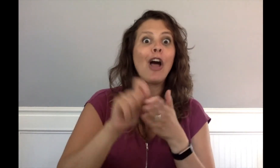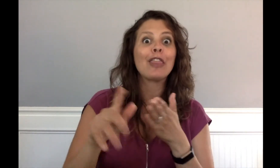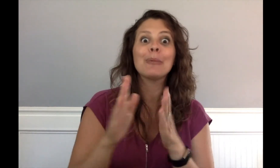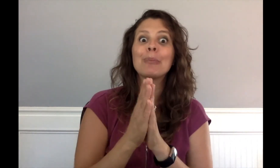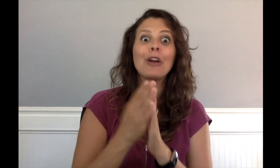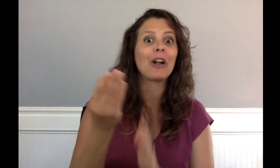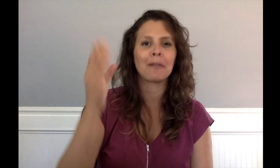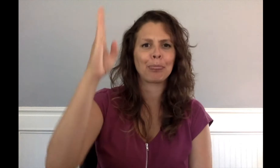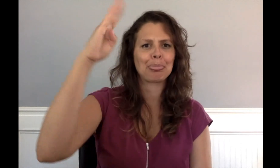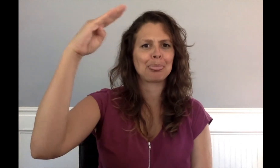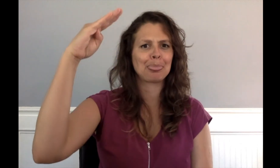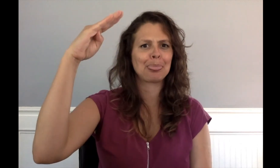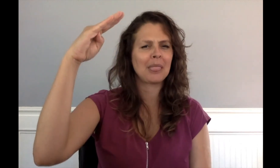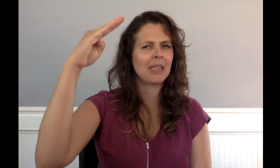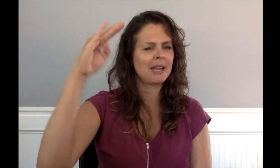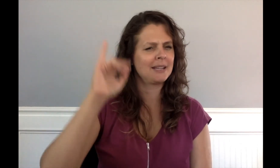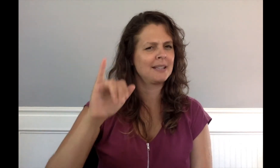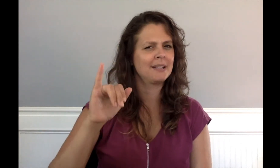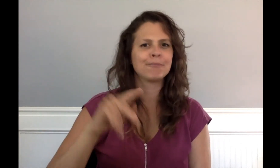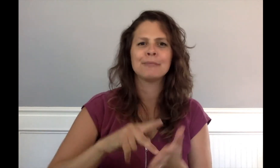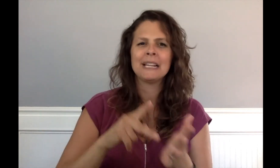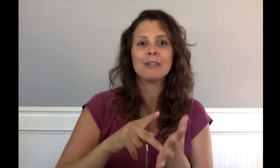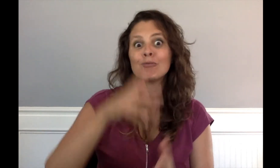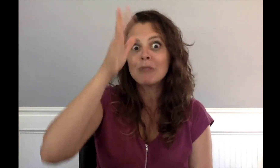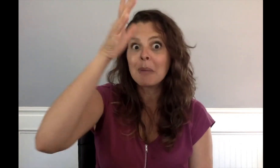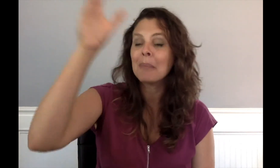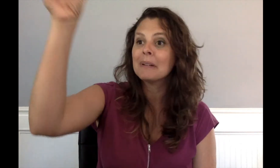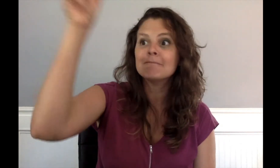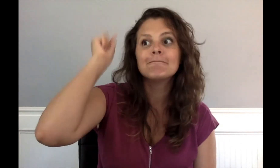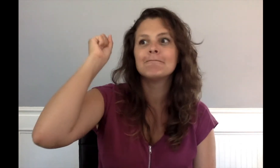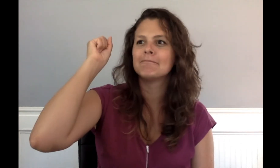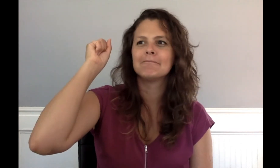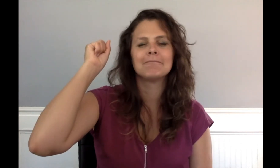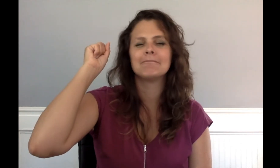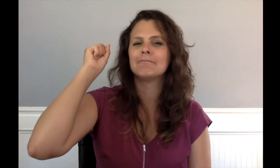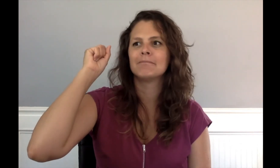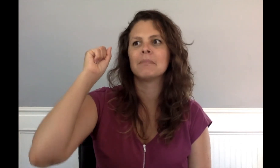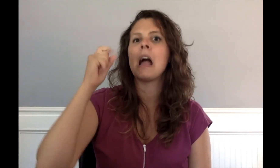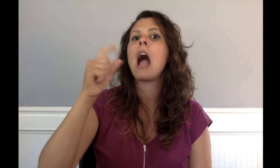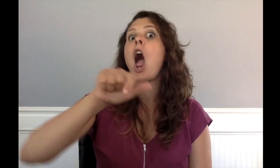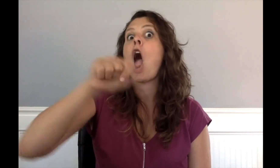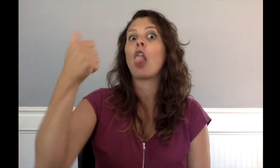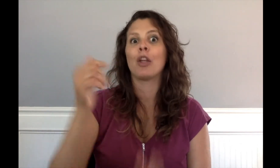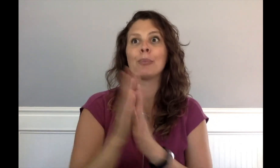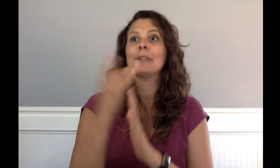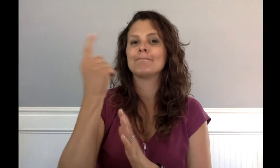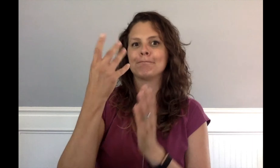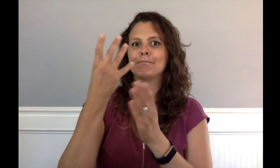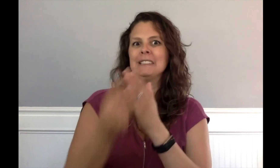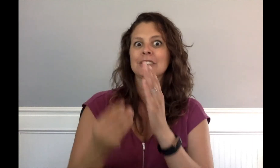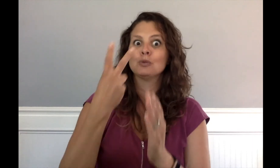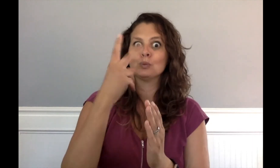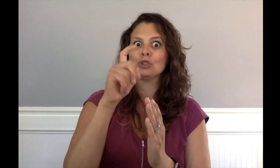book was leaning sideways. There's space for one more book.